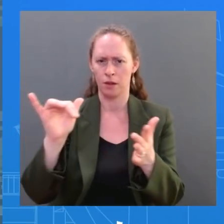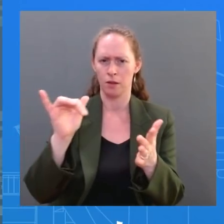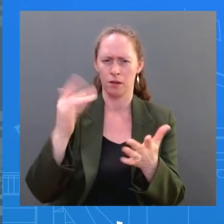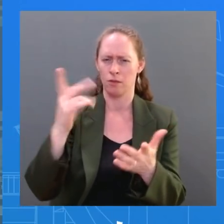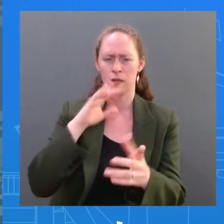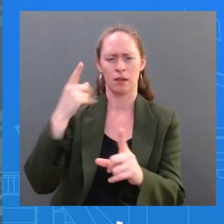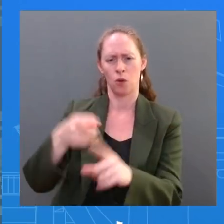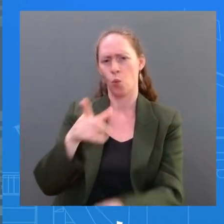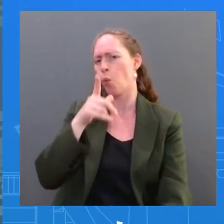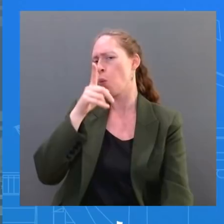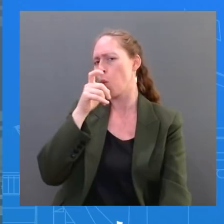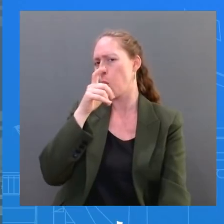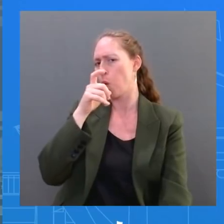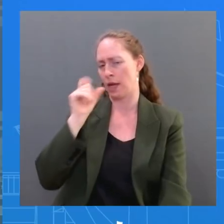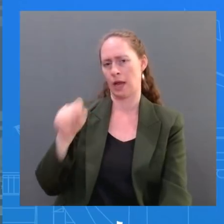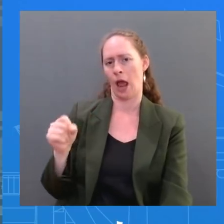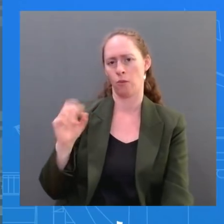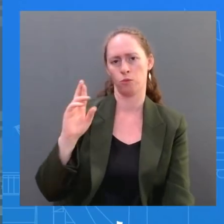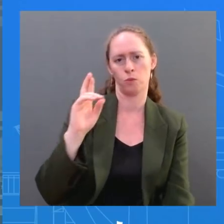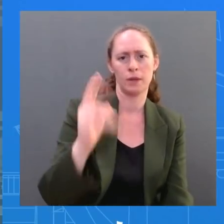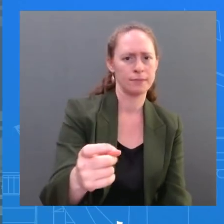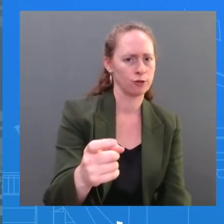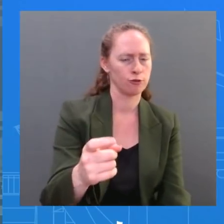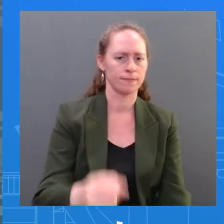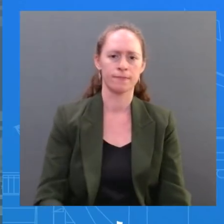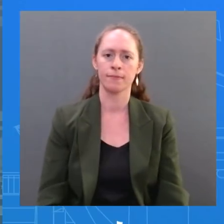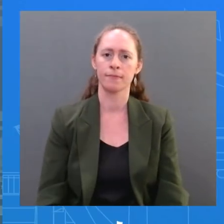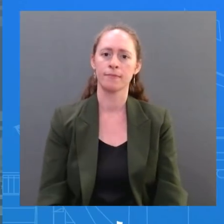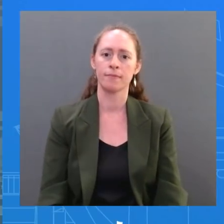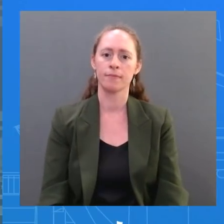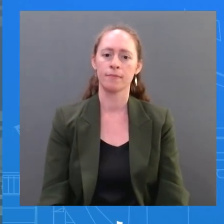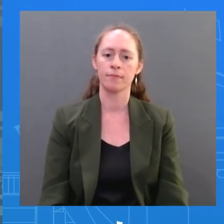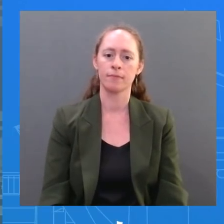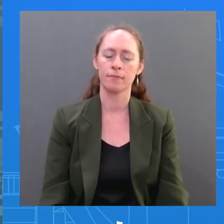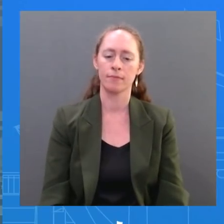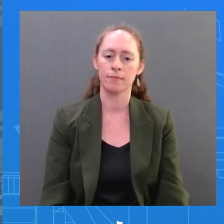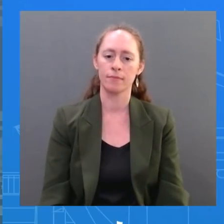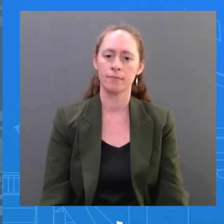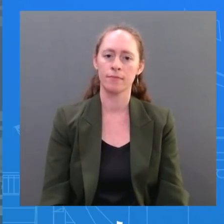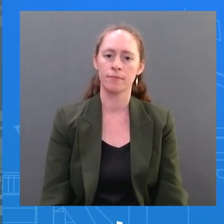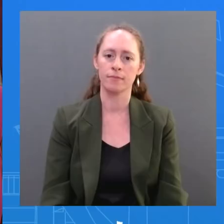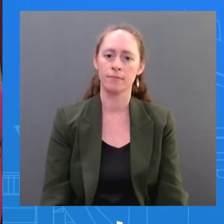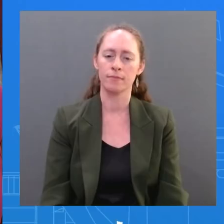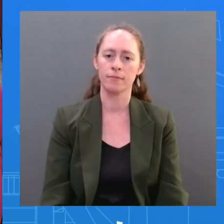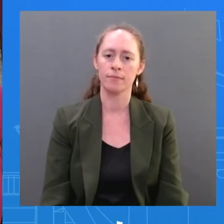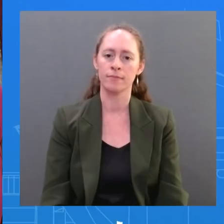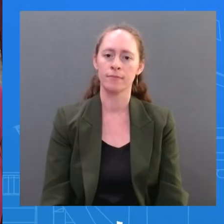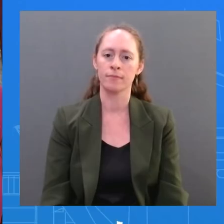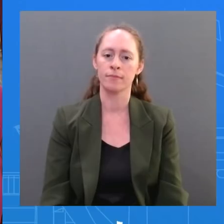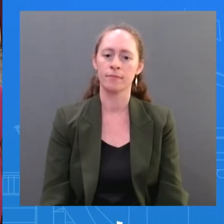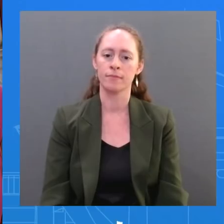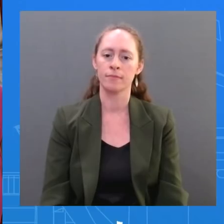The Press: Can you give -- right here. Oh, and also, earlier you said the leaked decision came out two weeks ago. You probably meant six weeks. >> Ms. Klein: Sorry, yes.